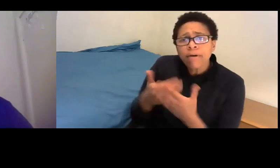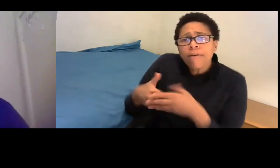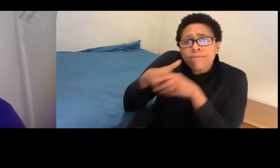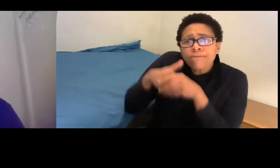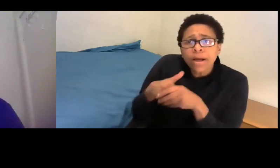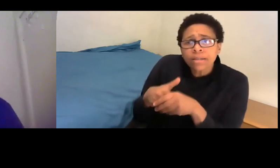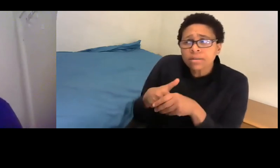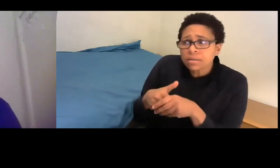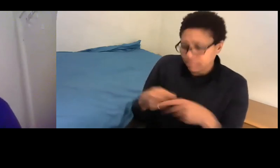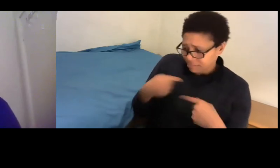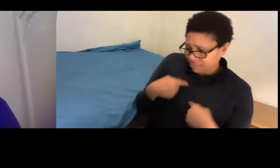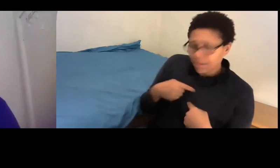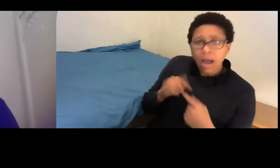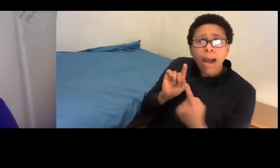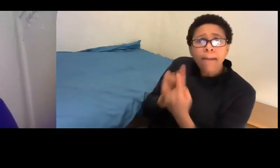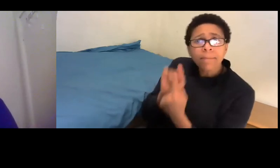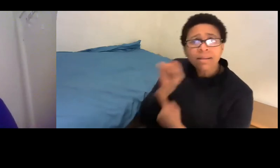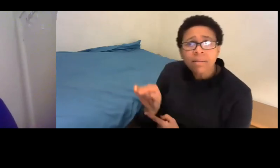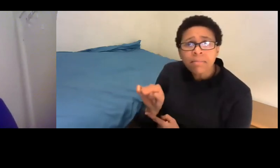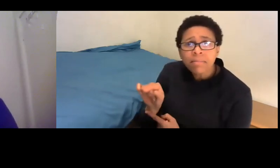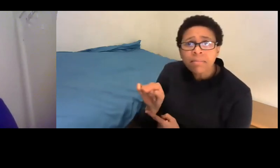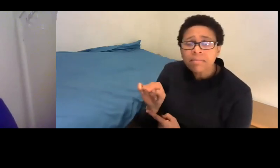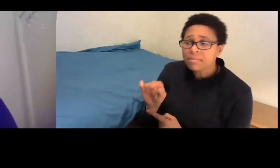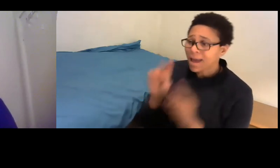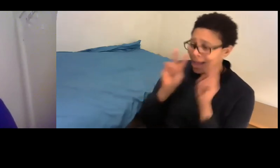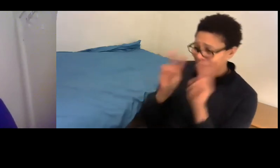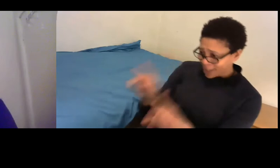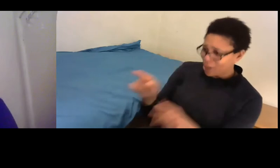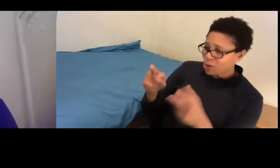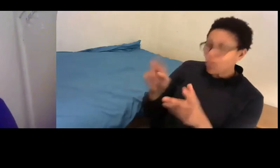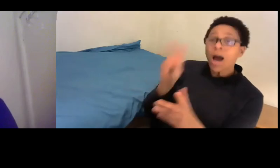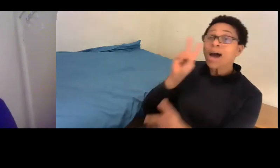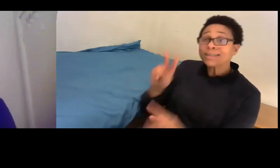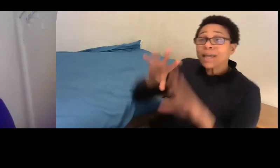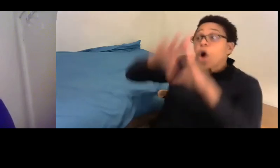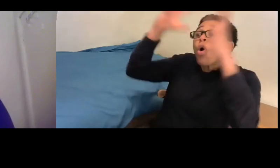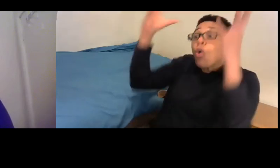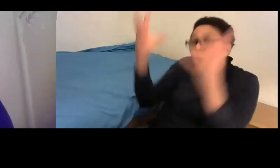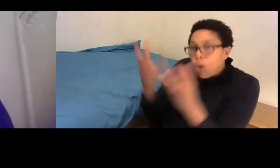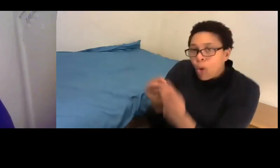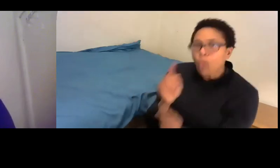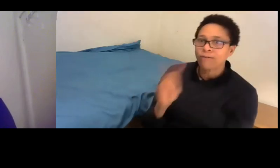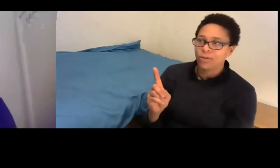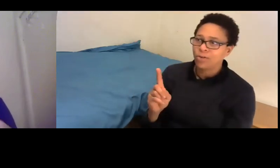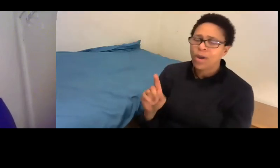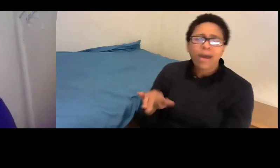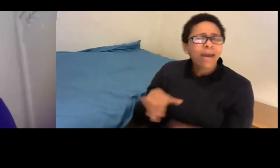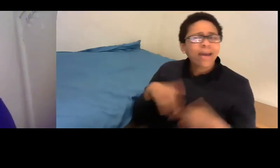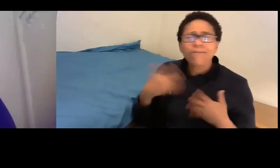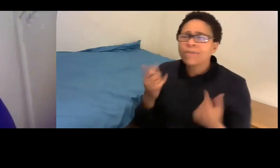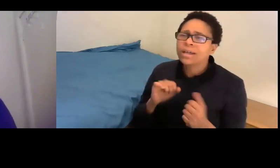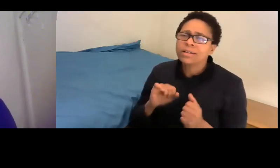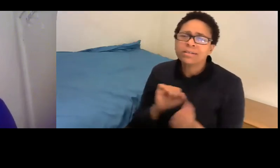understanding each other and seeing each other that I think is so liberating, especially when we all share a certain